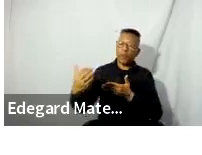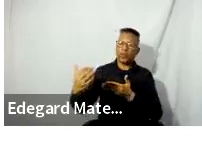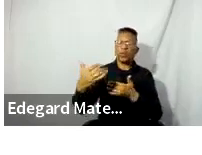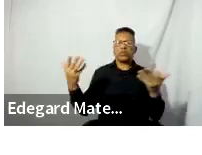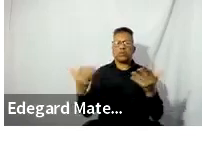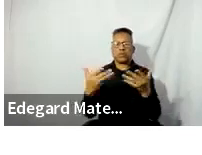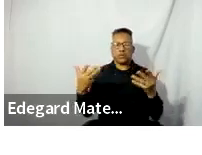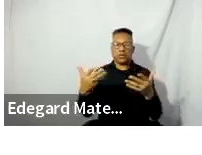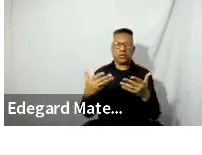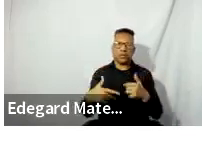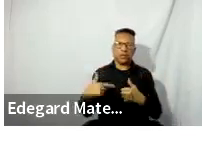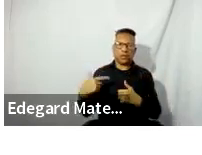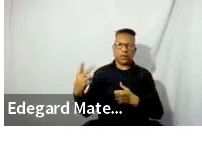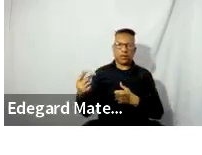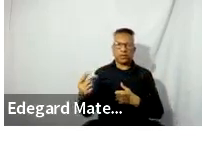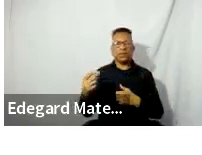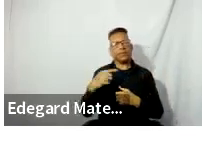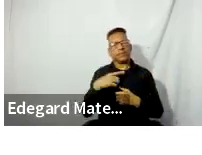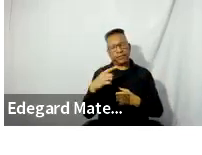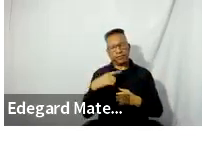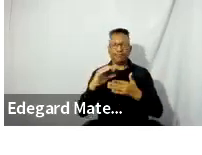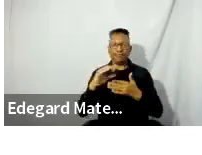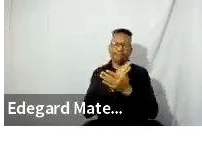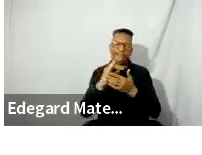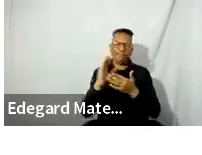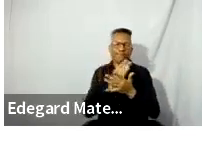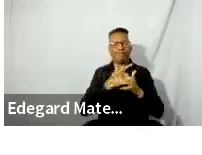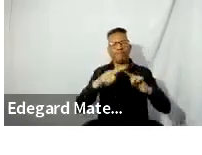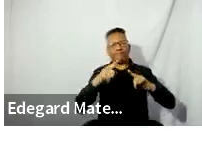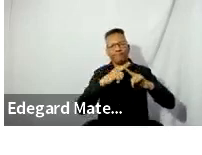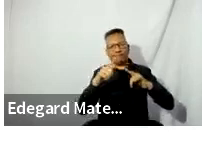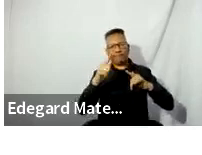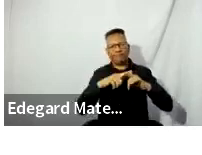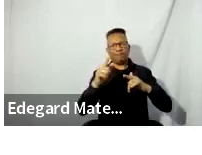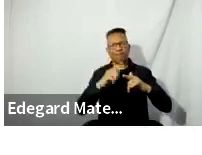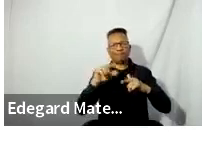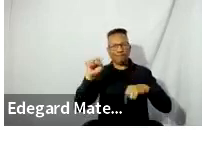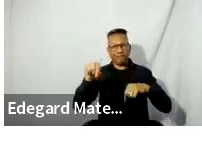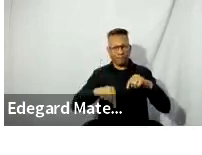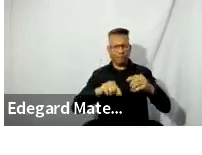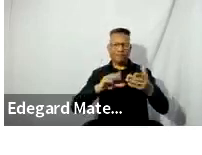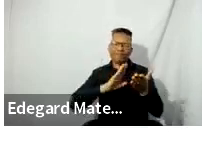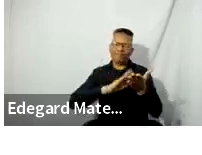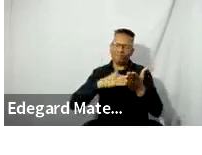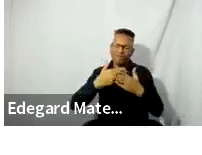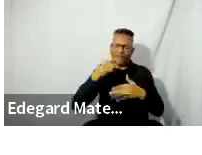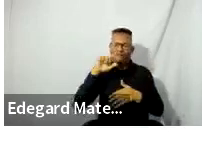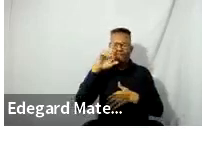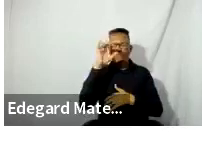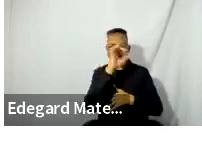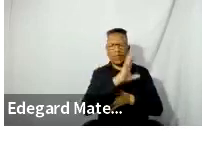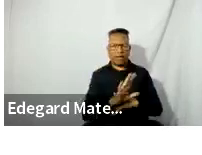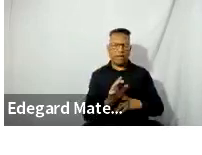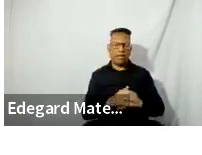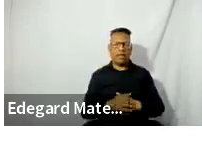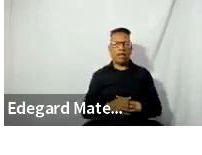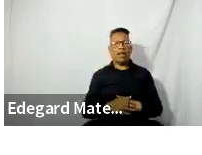to to some problems with it. There. There are certainly with this translation, But but let's but let's leave it for the moment